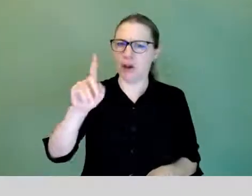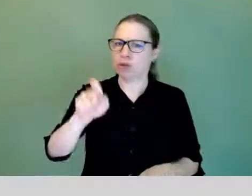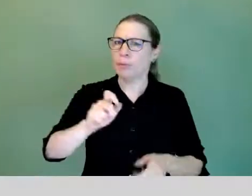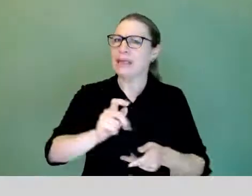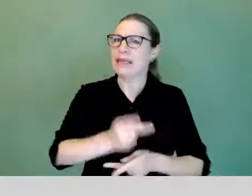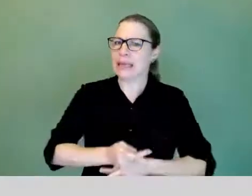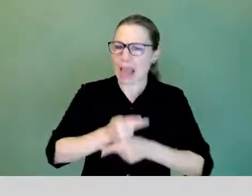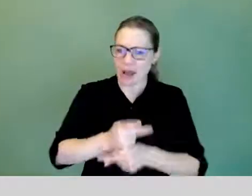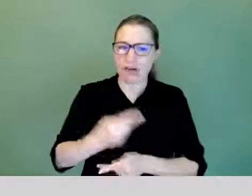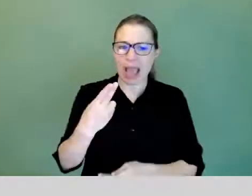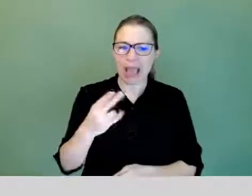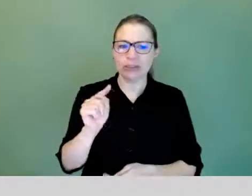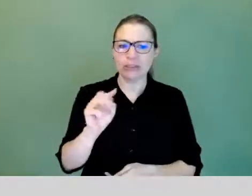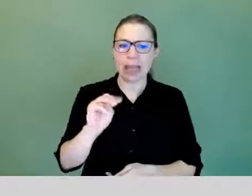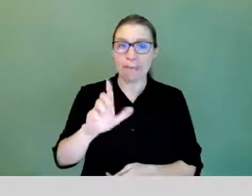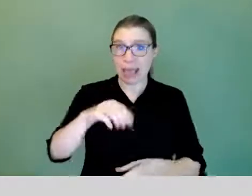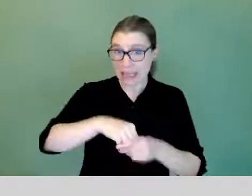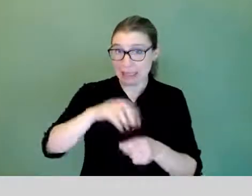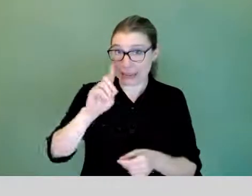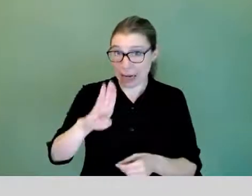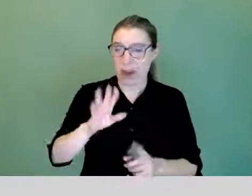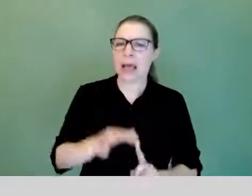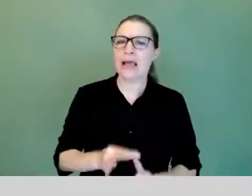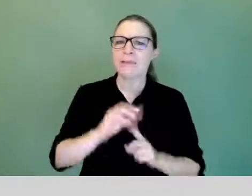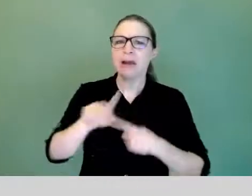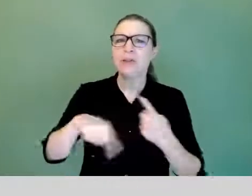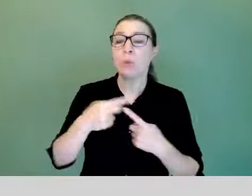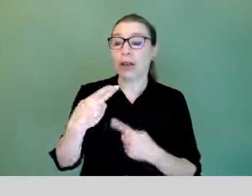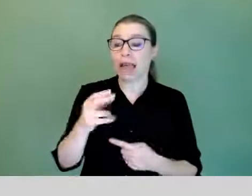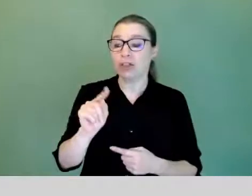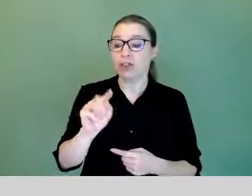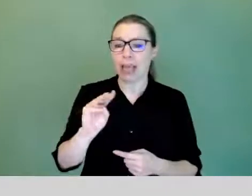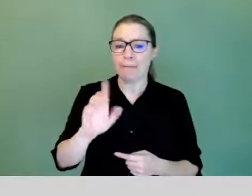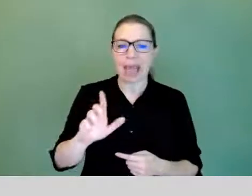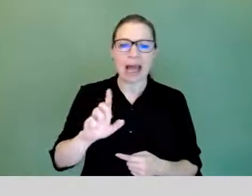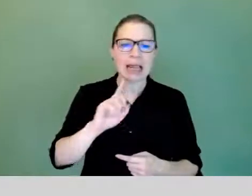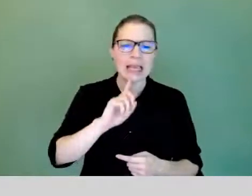when storing HTML in a database, especially when the HTML is retrieved and displayed.